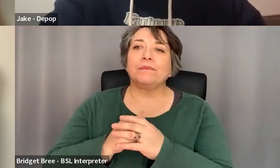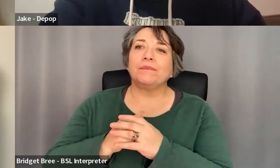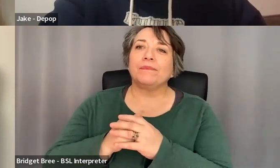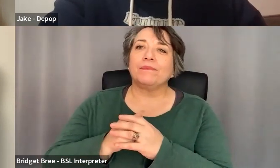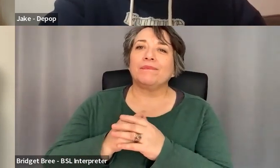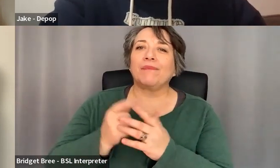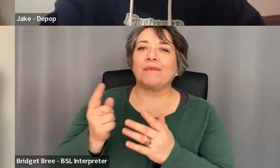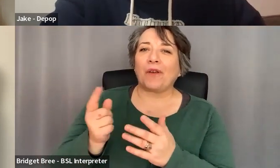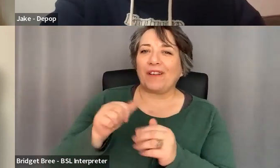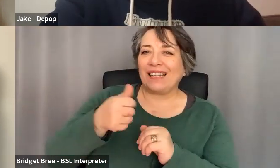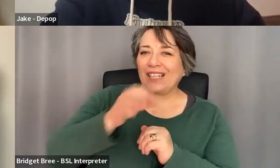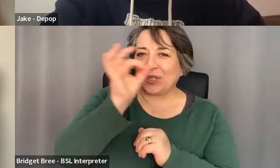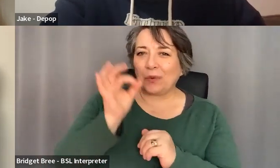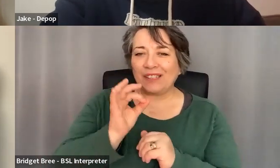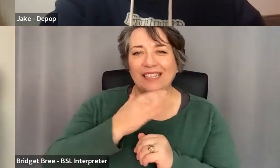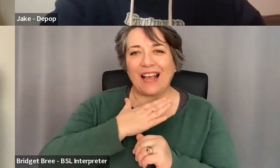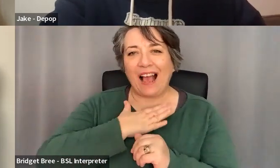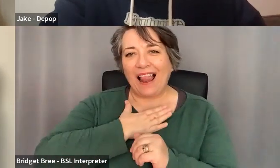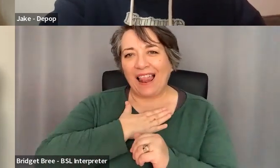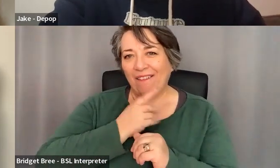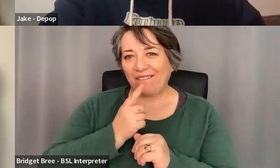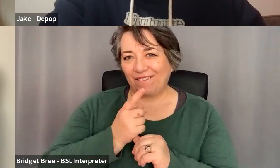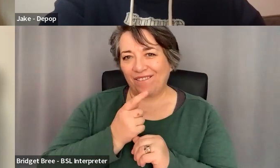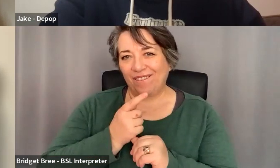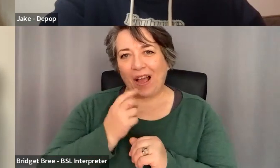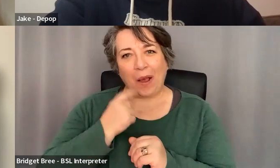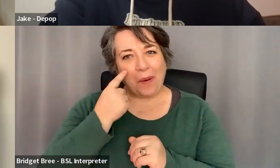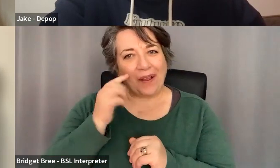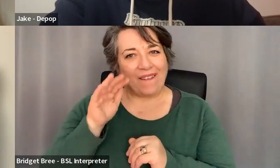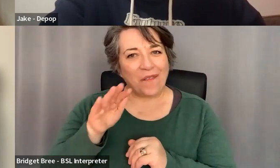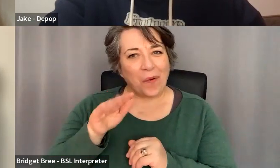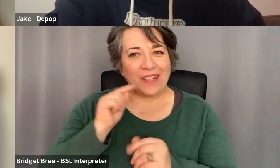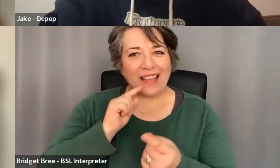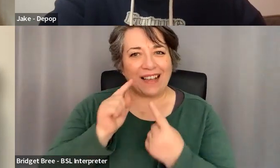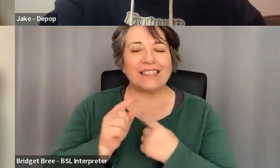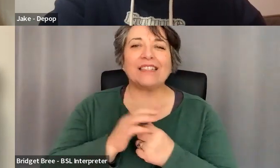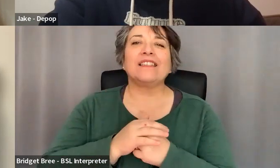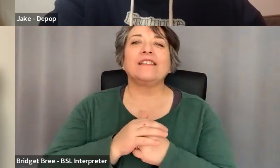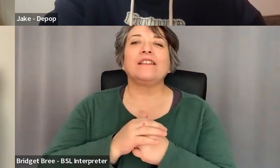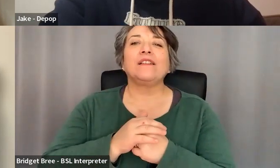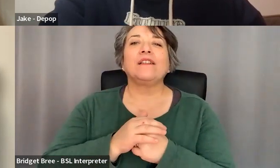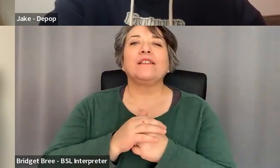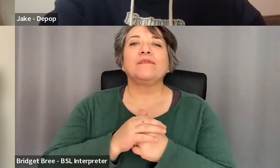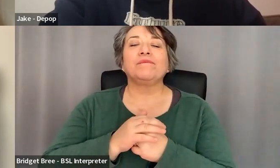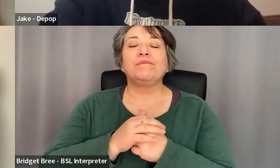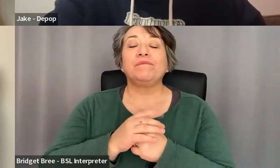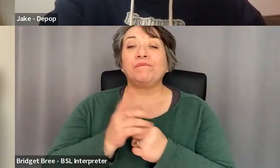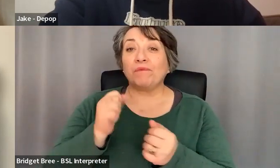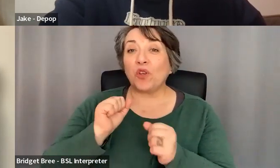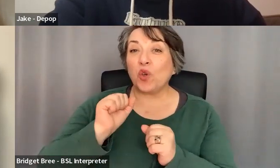I'm looking forward to hearing both of your answers. I love this question. I'm really looking forward to hearing both of you, answers Kendall asks, what's your favorite thing about working at depot? Kendall asks what is your favorite think about working at Depop.